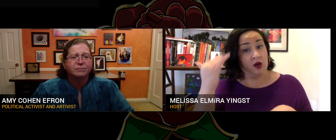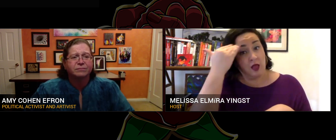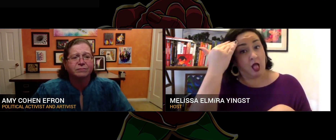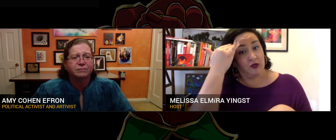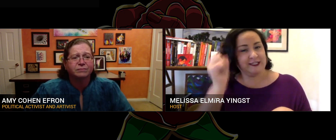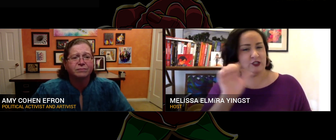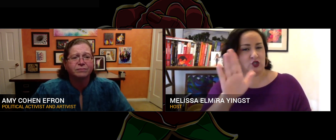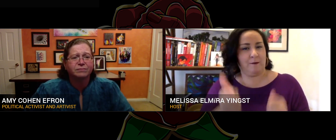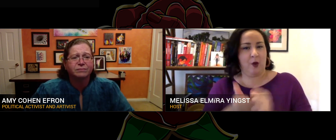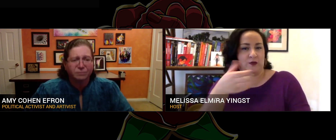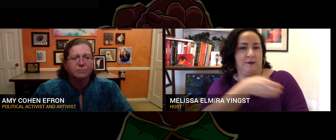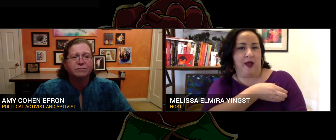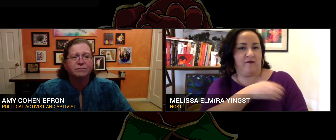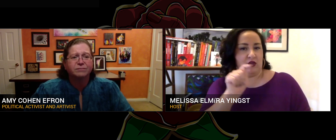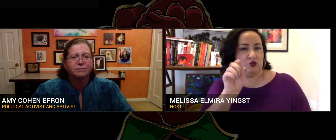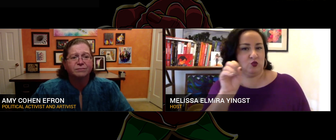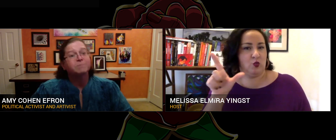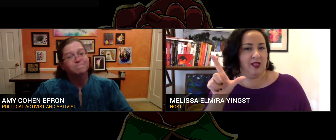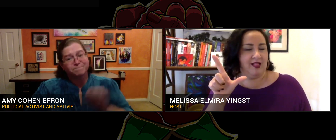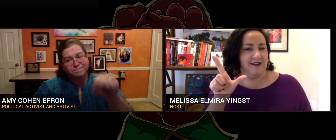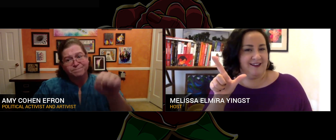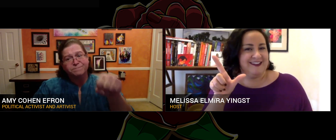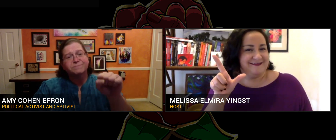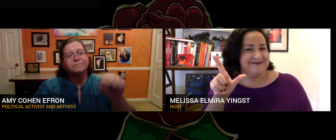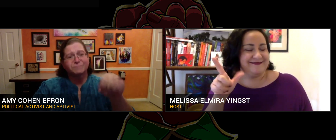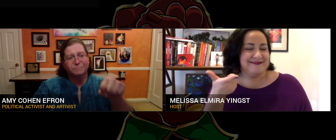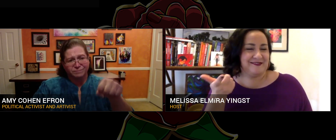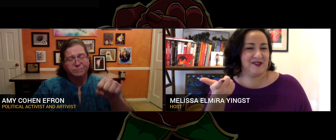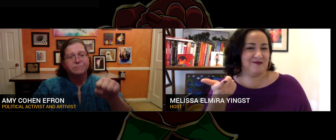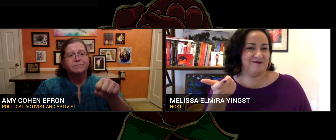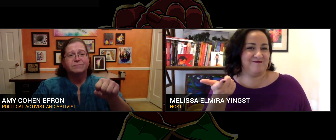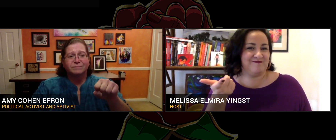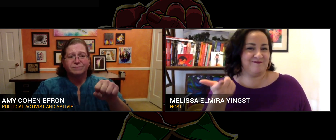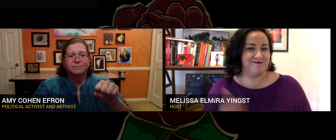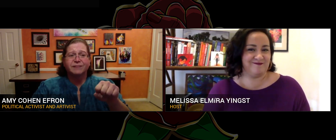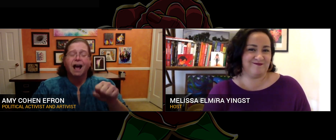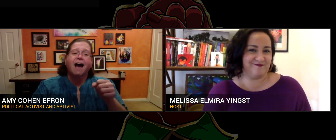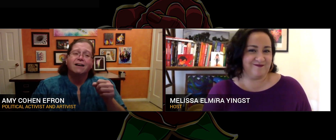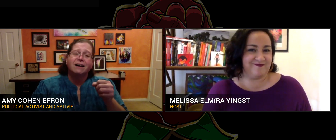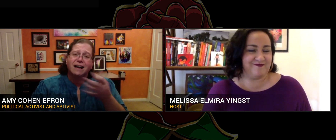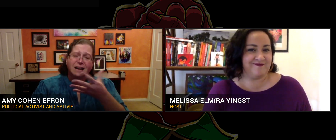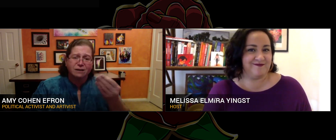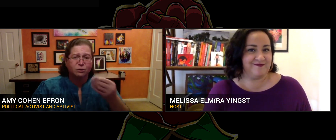"Your knowledge is your most powerful tool." Yep. That.